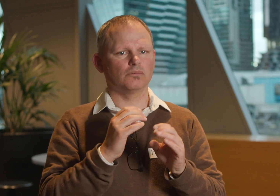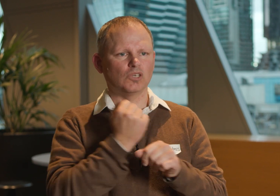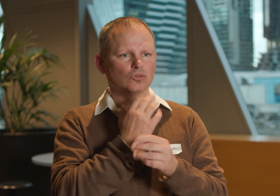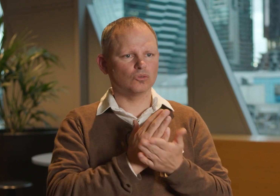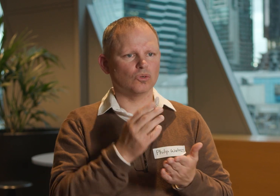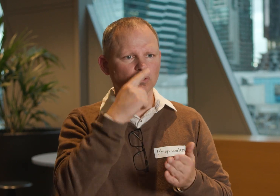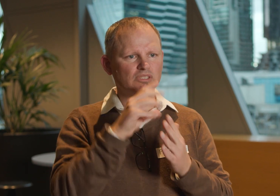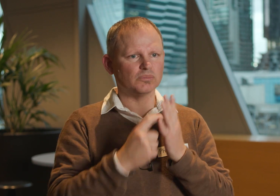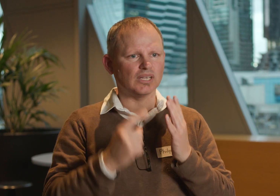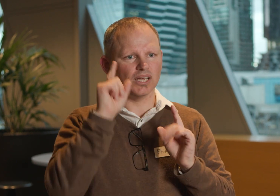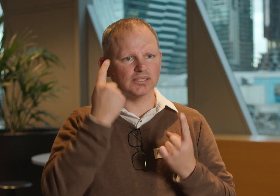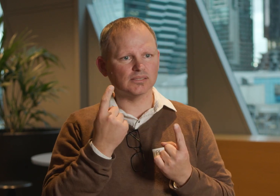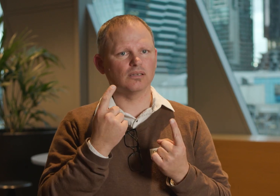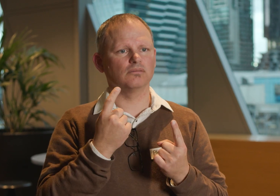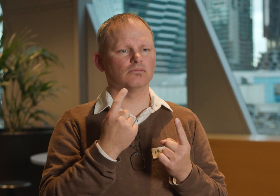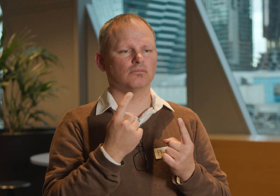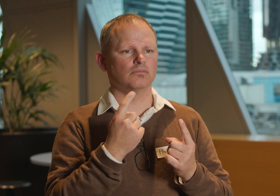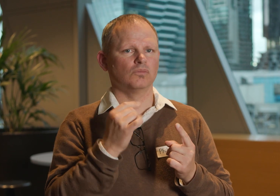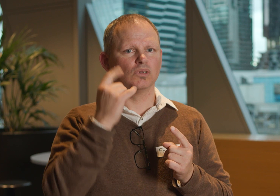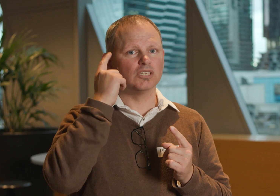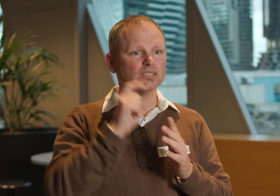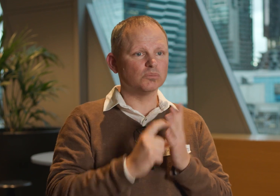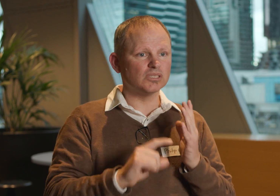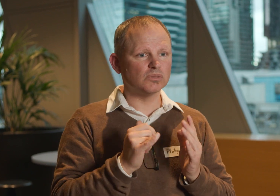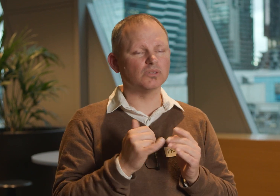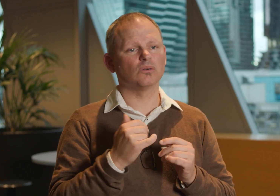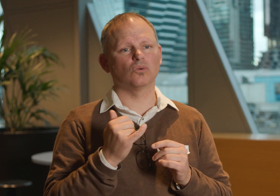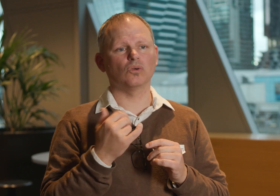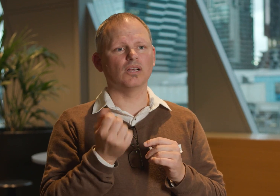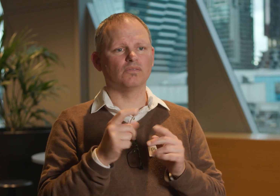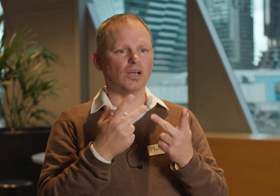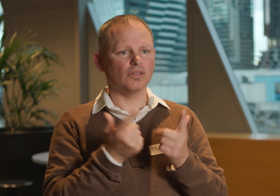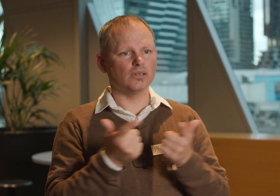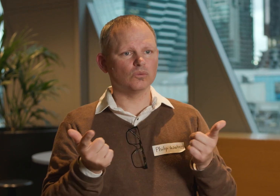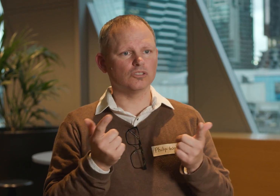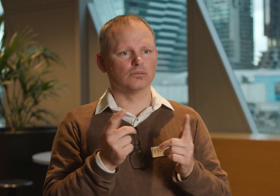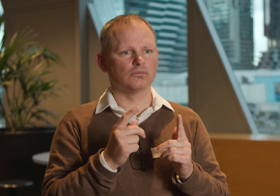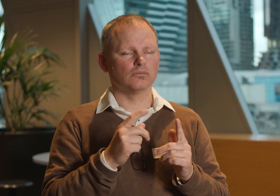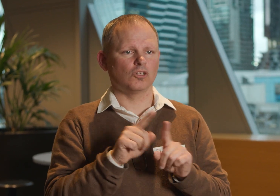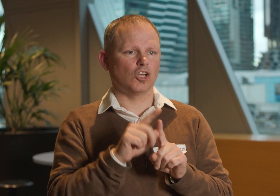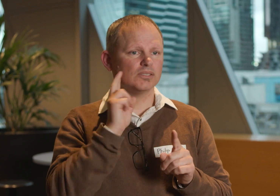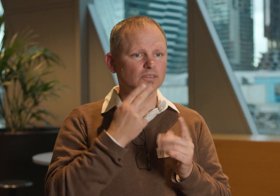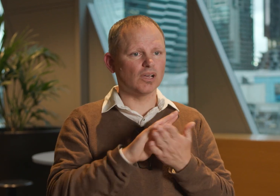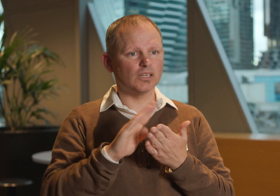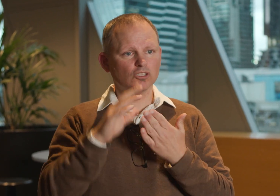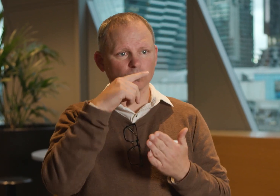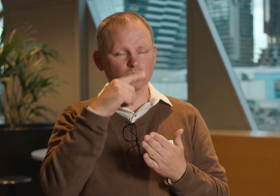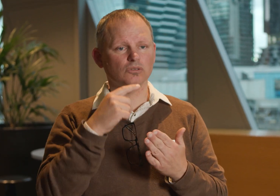diagnosis is, the issues of communication, lack of understanding, and even knowing that they have a